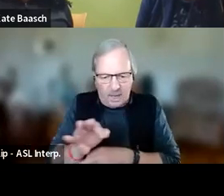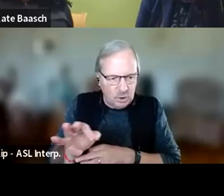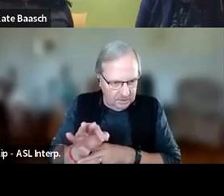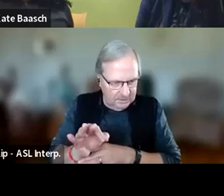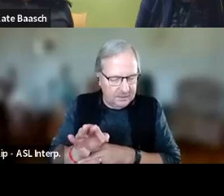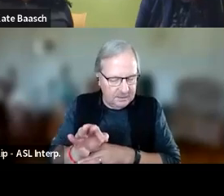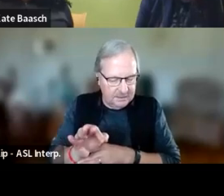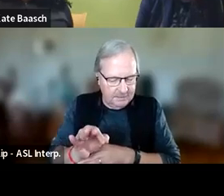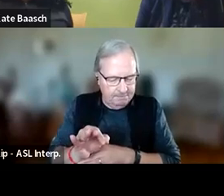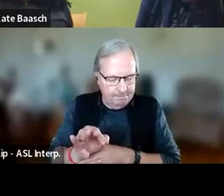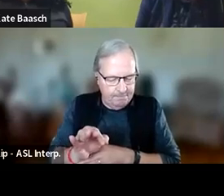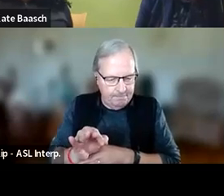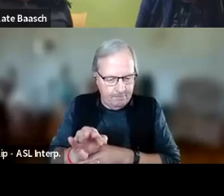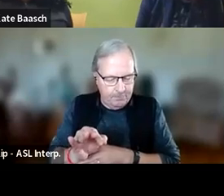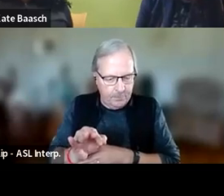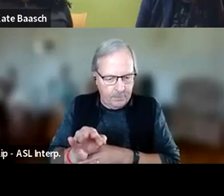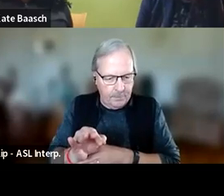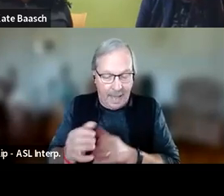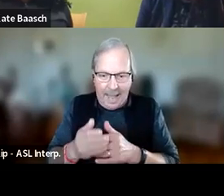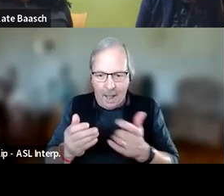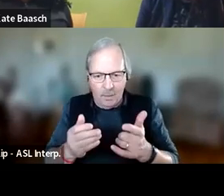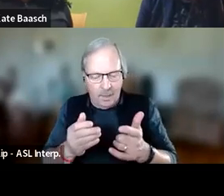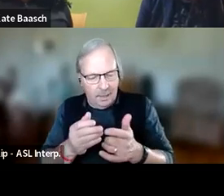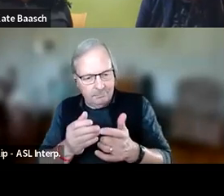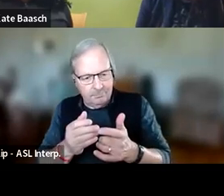you know, how their impediments, you know, the medical impediments, you know,